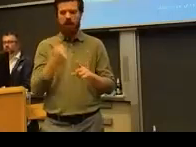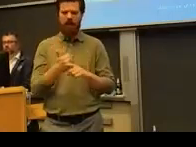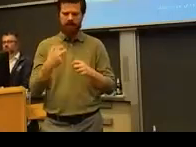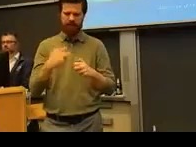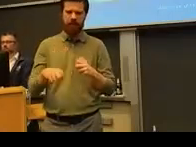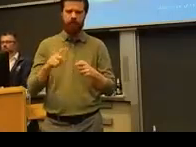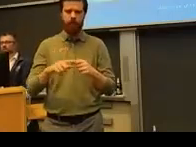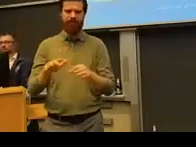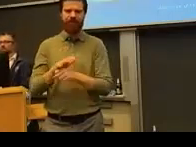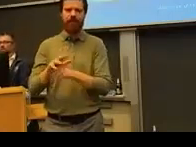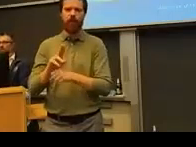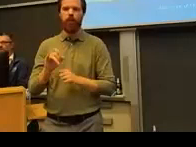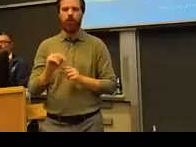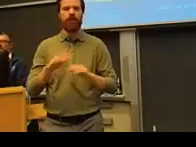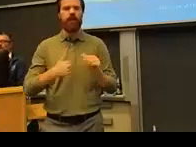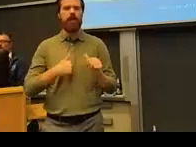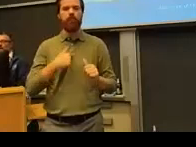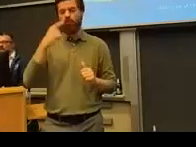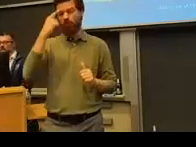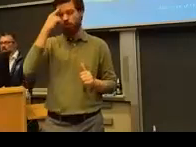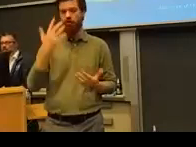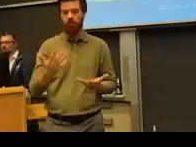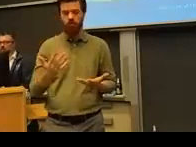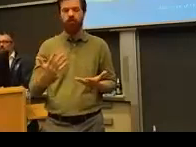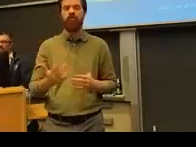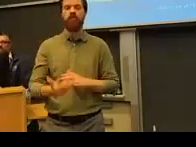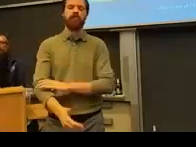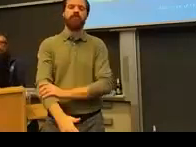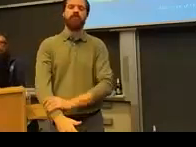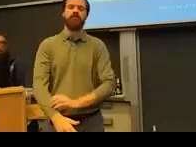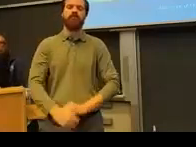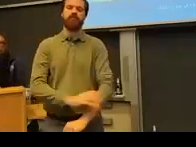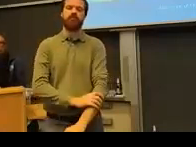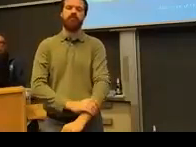than it might have been anticipated to be and that's that uh delanson has become available